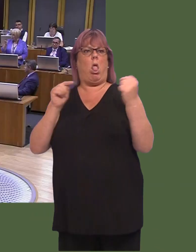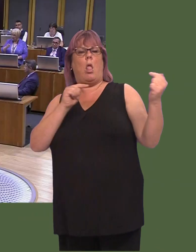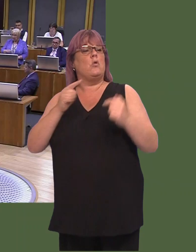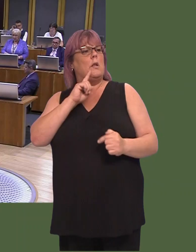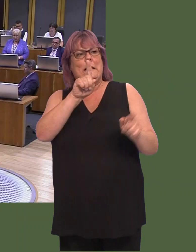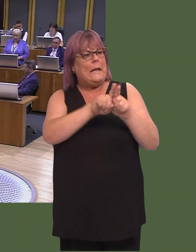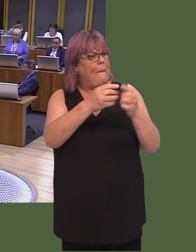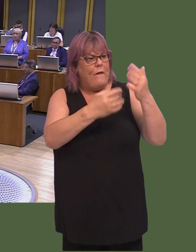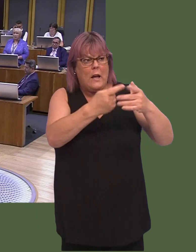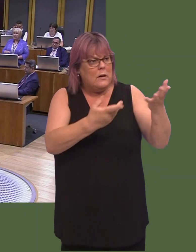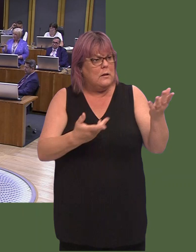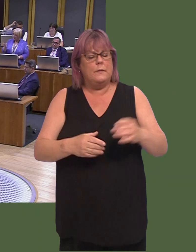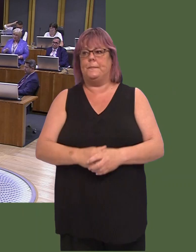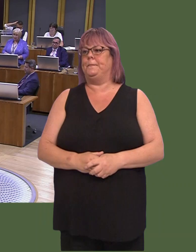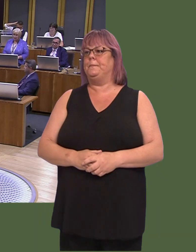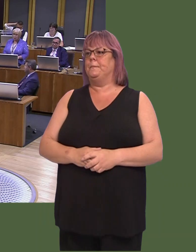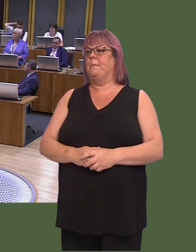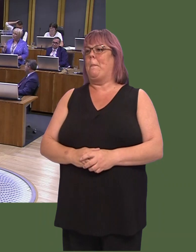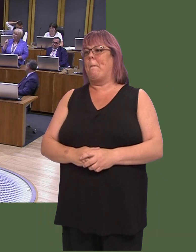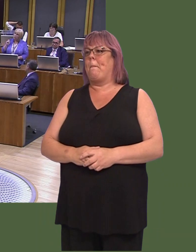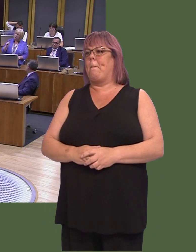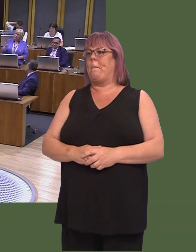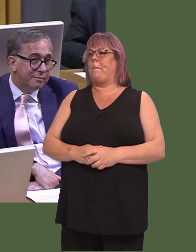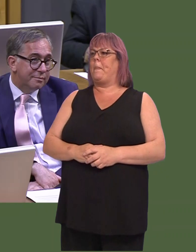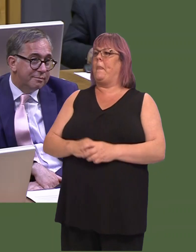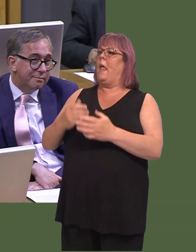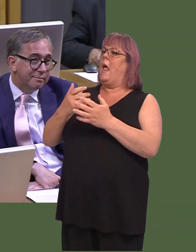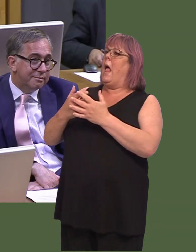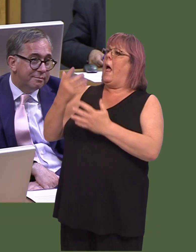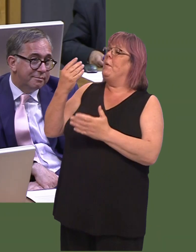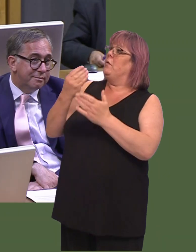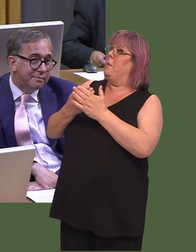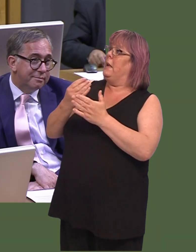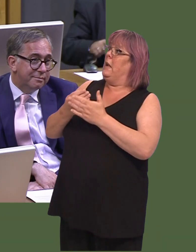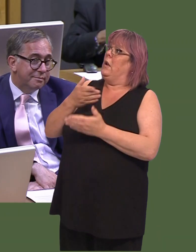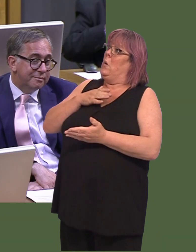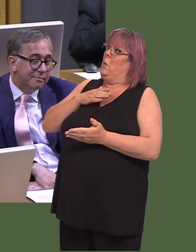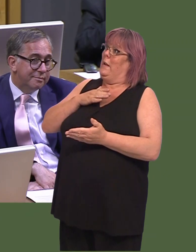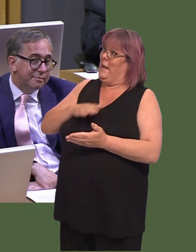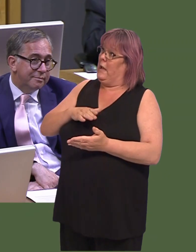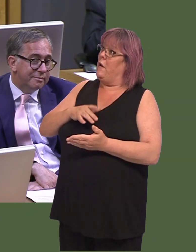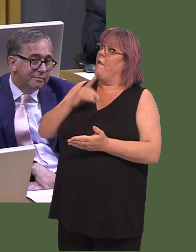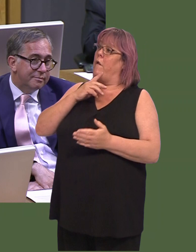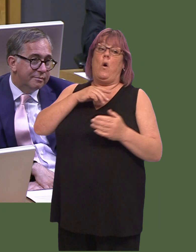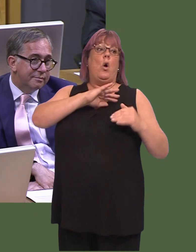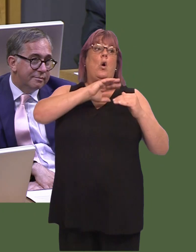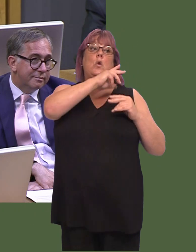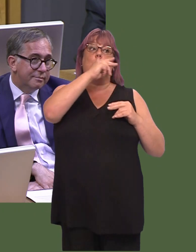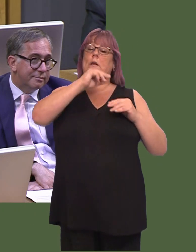They were the same figures you had. We had the same figures. So, what figures would persuade you to consider keeping the offer on the table for Swansea bay?